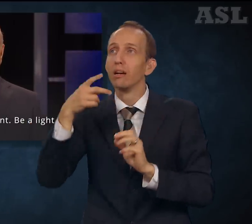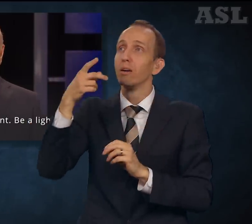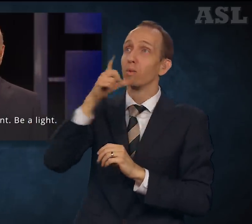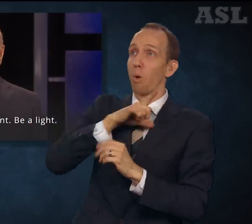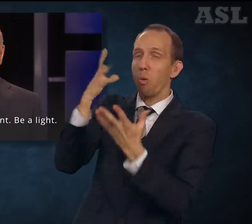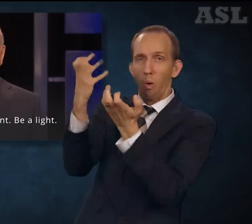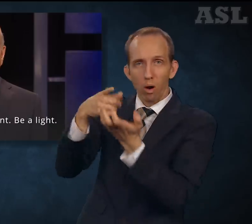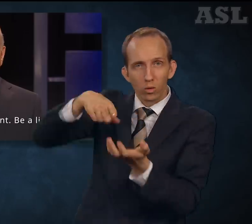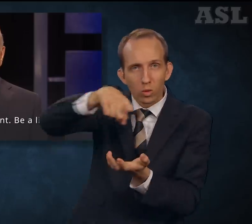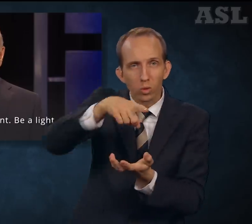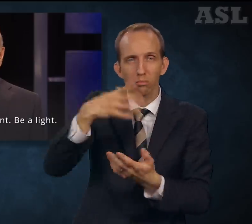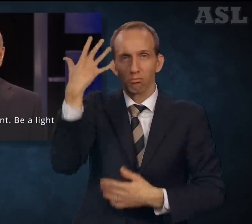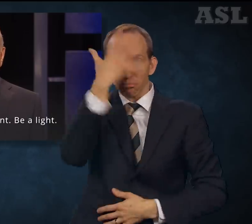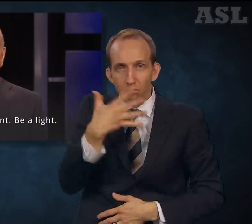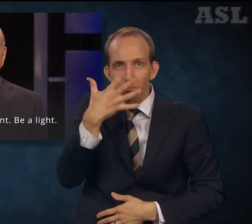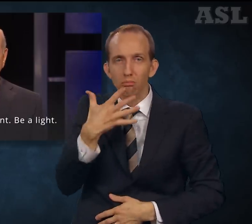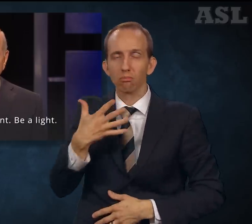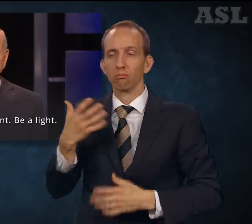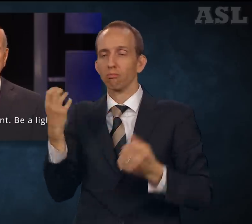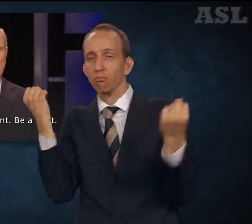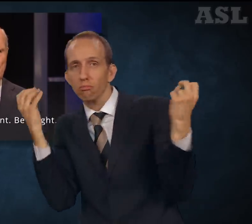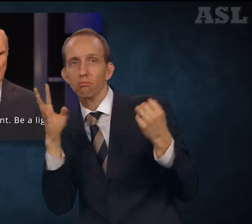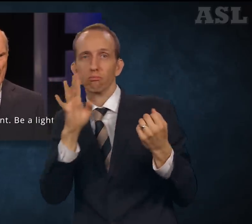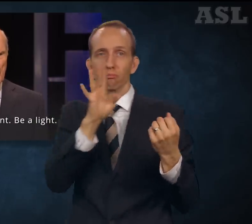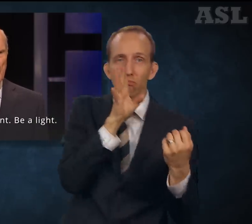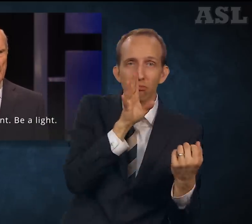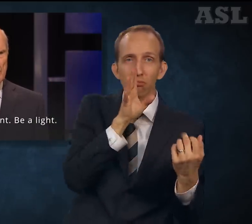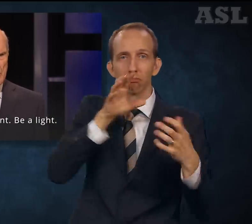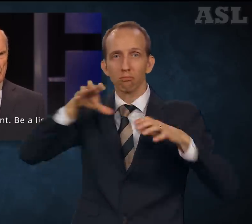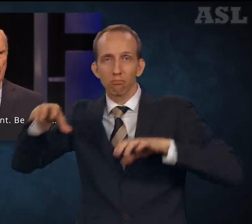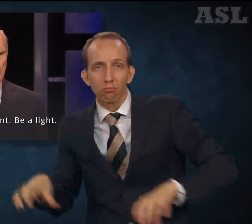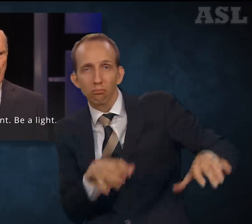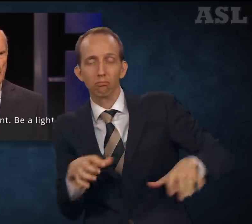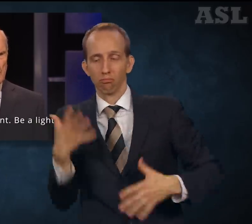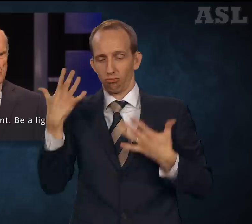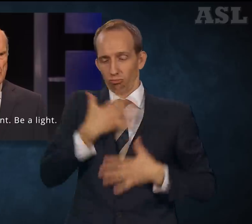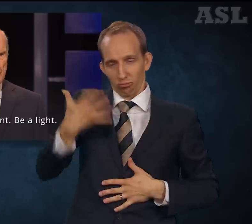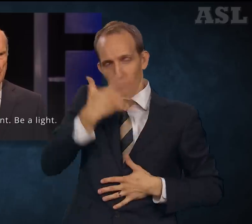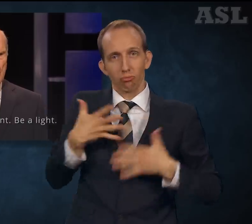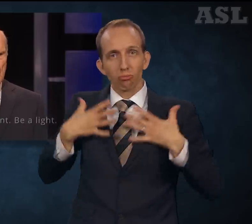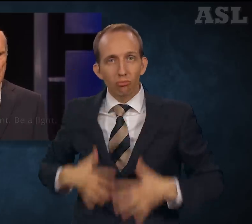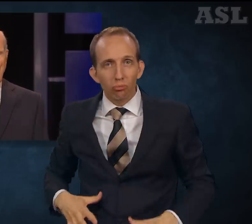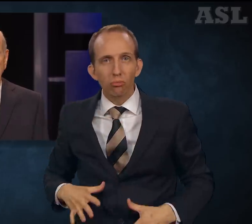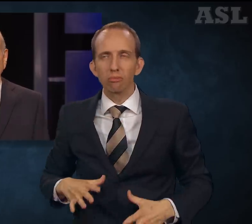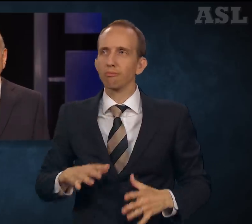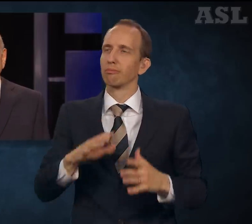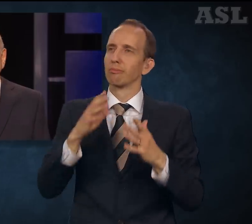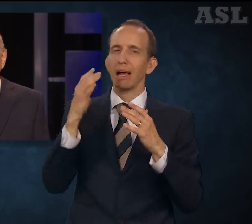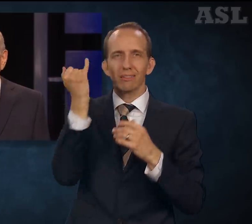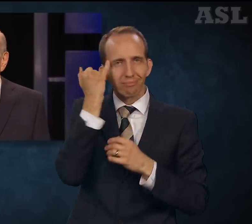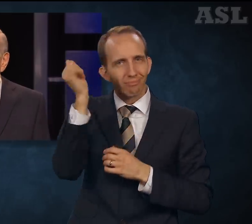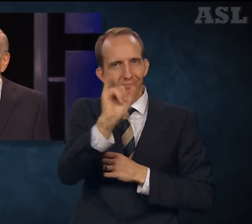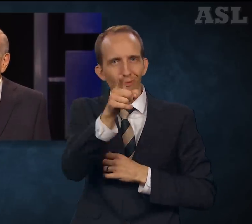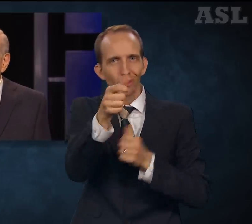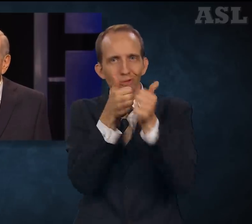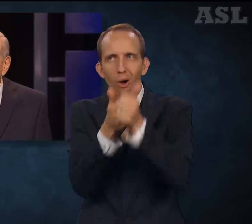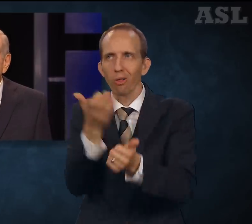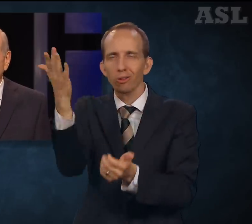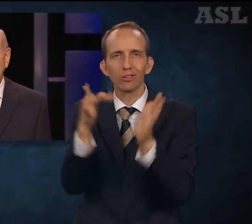TO LOOK LIKE, SOUND LIKE, ACT